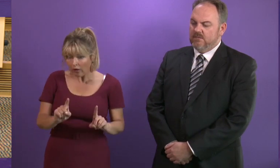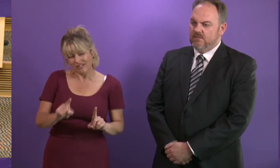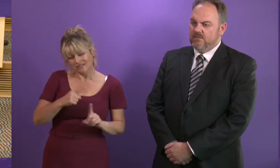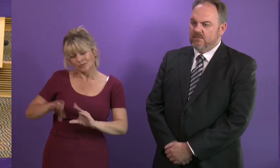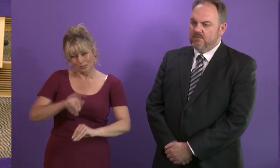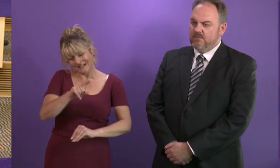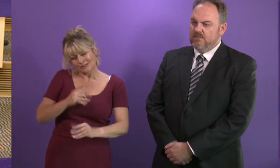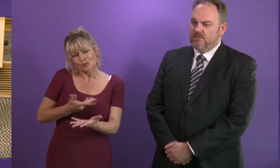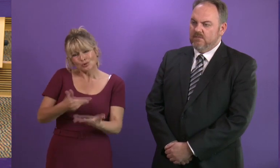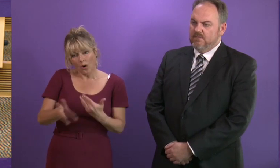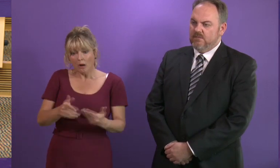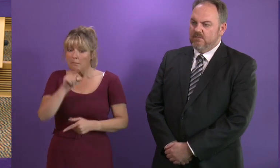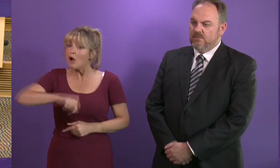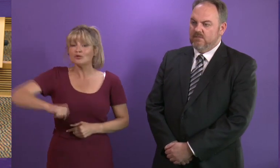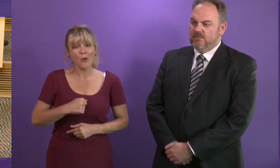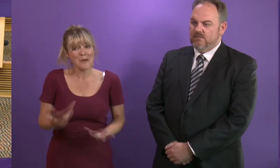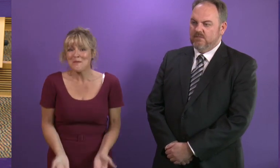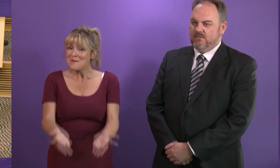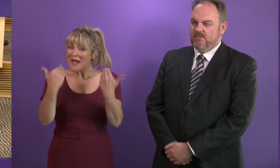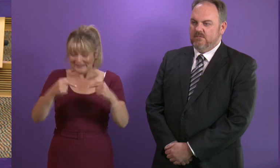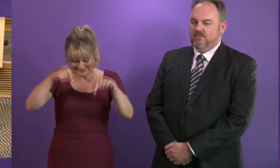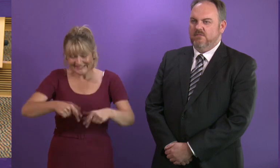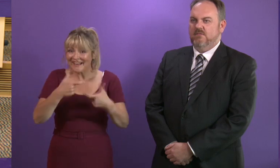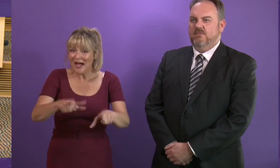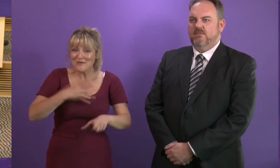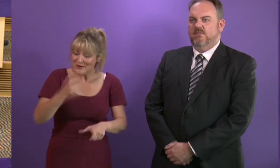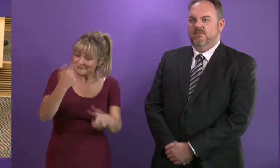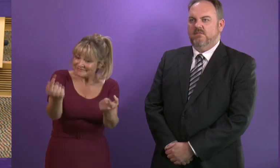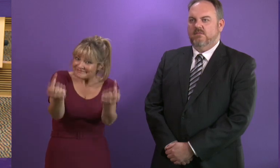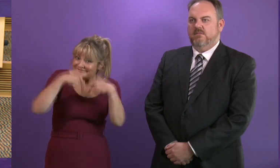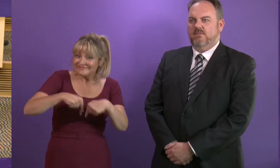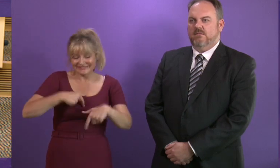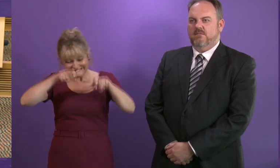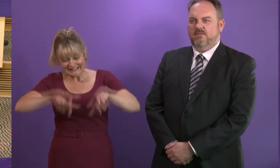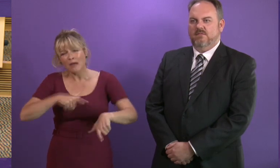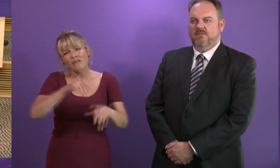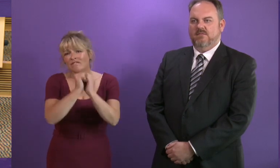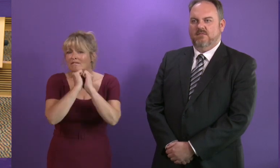people to our country, we want them to be here and to stay and we value highly the contribution that they make.